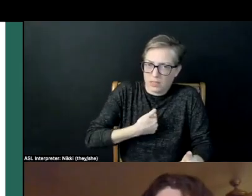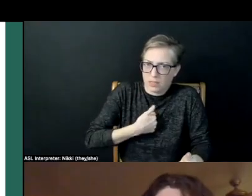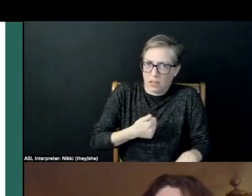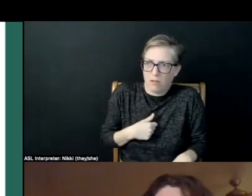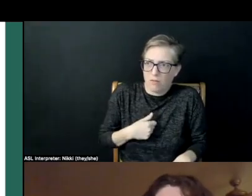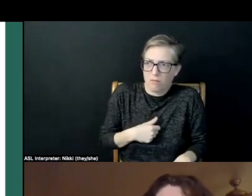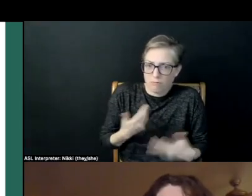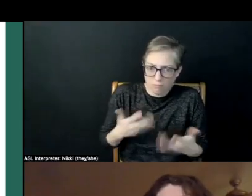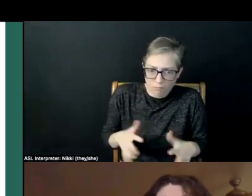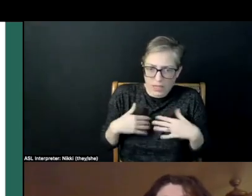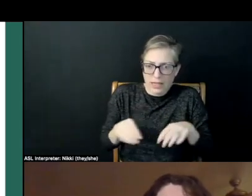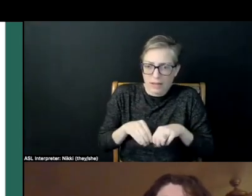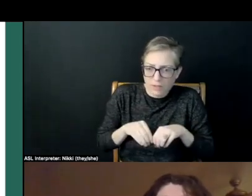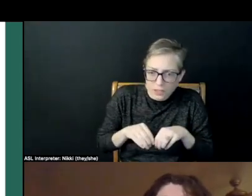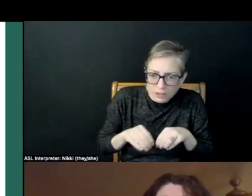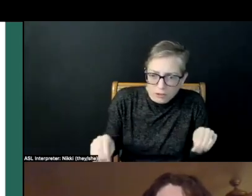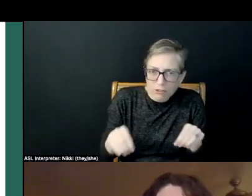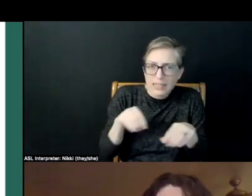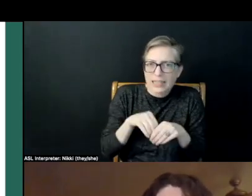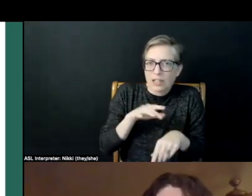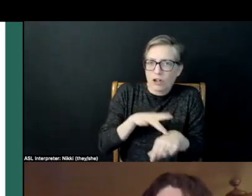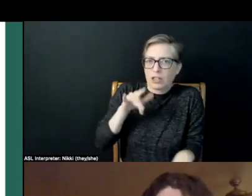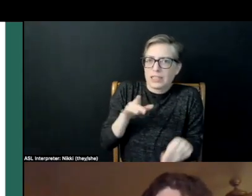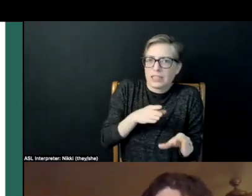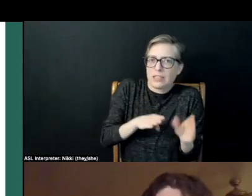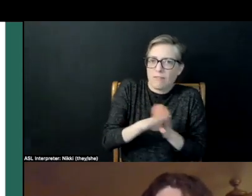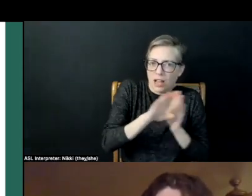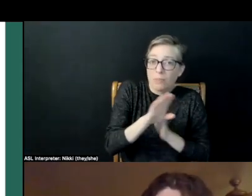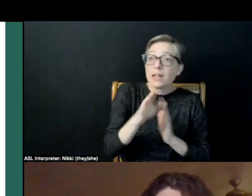I cried a little bit as I told the social worker these same things,